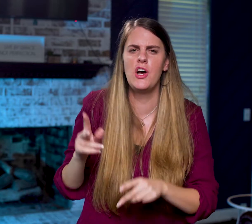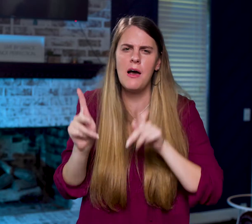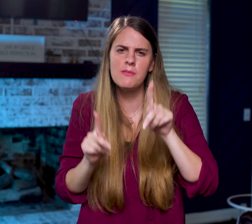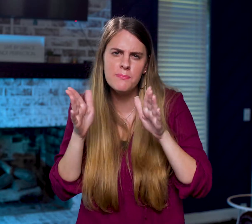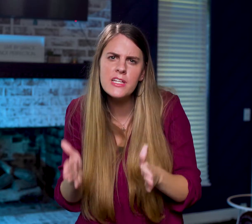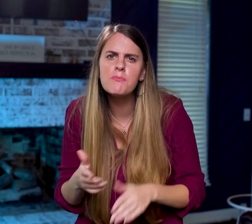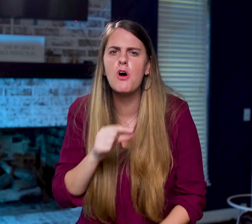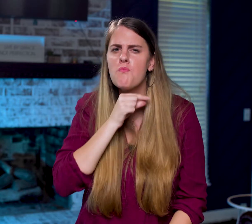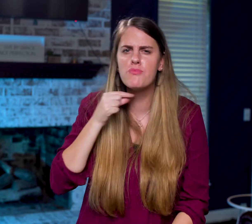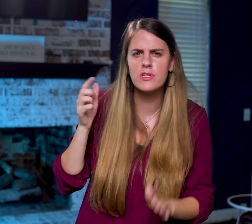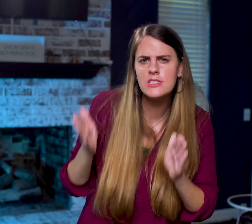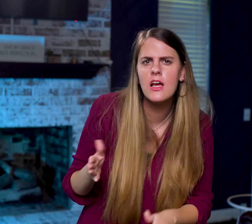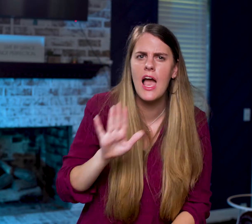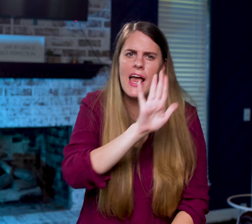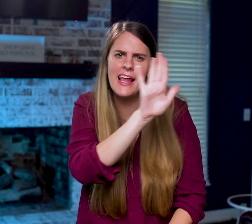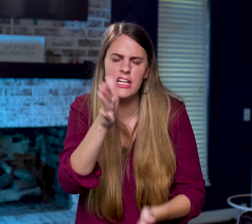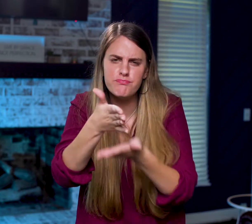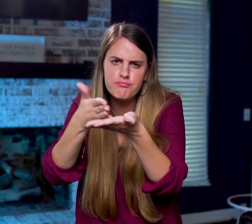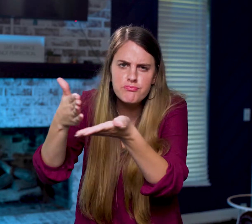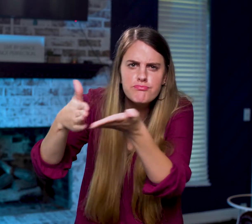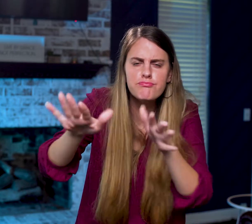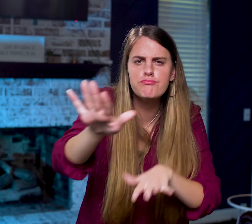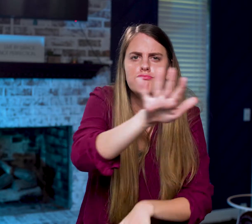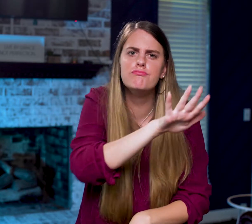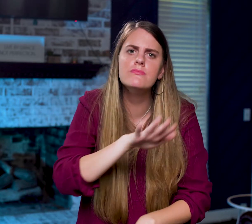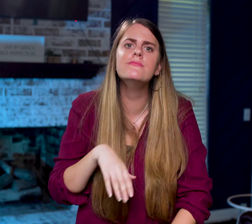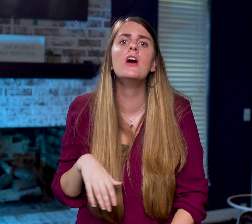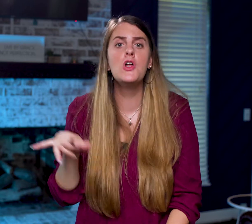civilians, priests, and His portion.